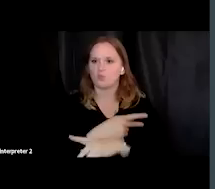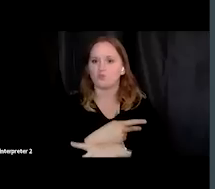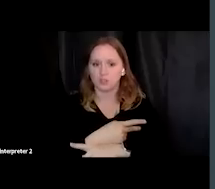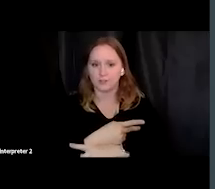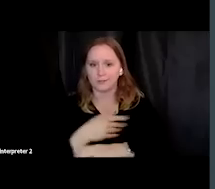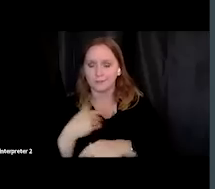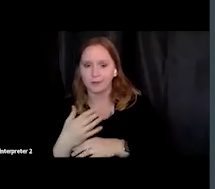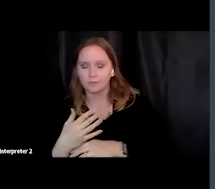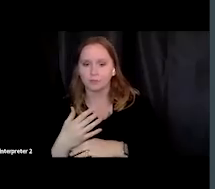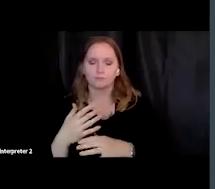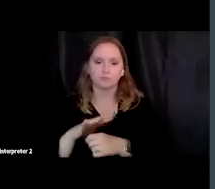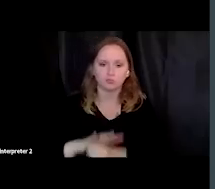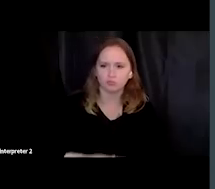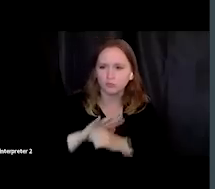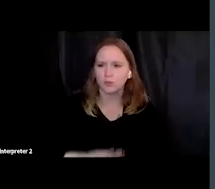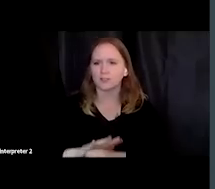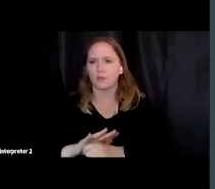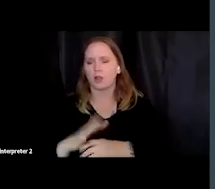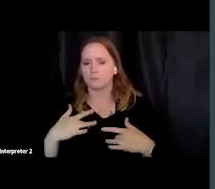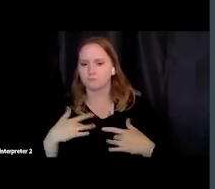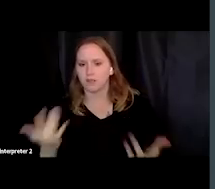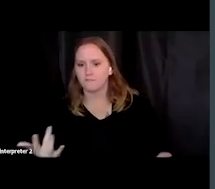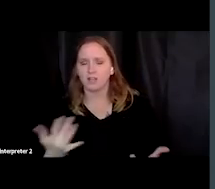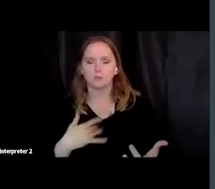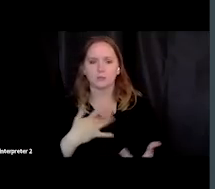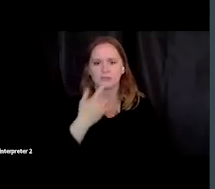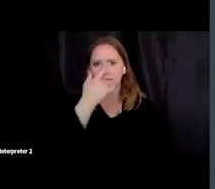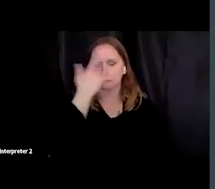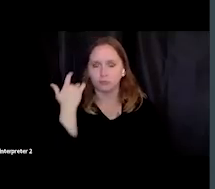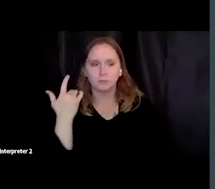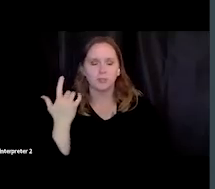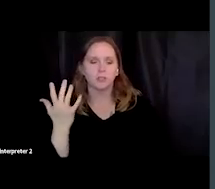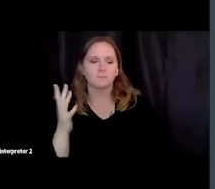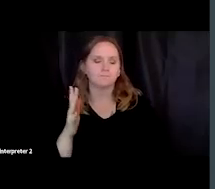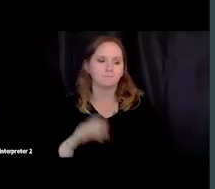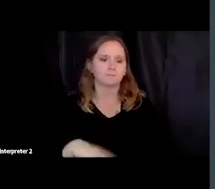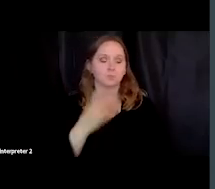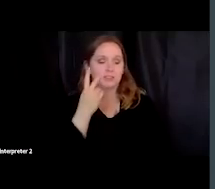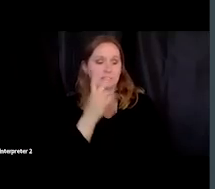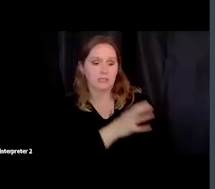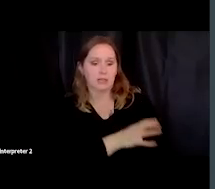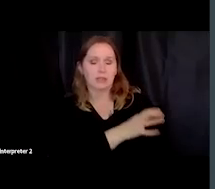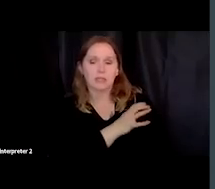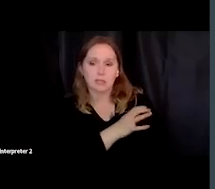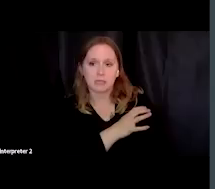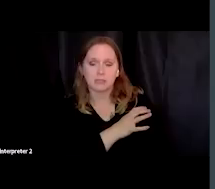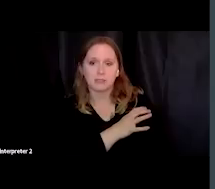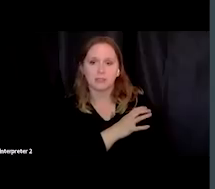or even a trauma. So we've seen in a few research studies and also clinically we see this, you know, in real life